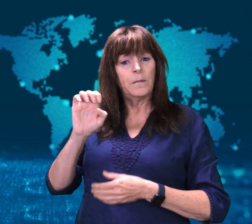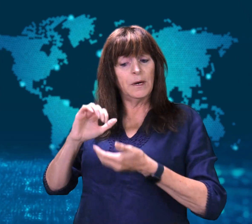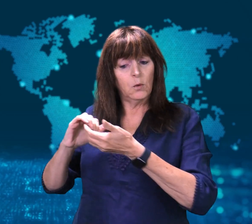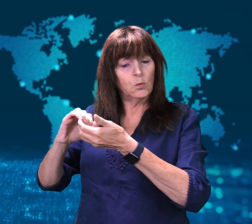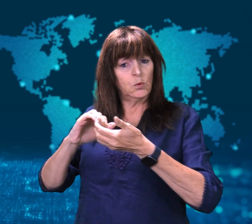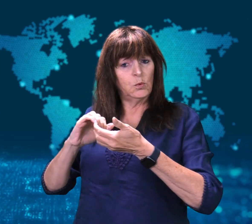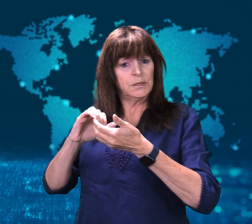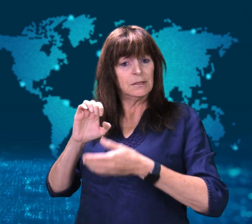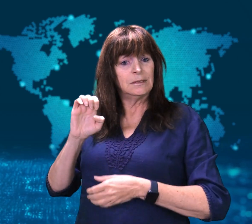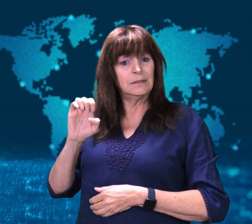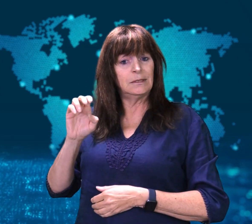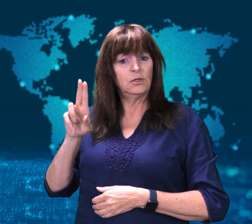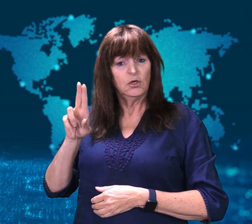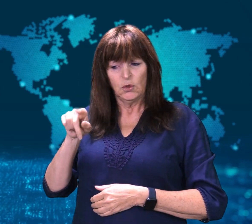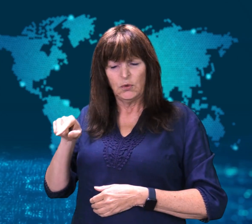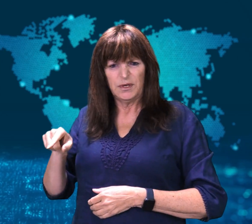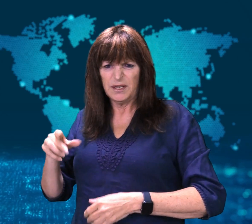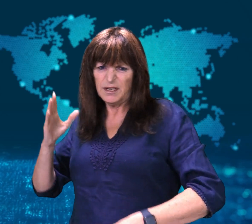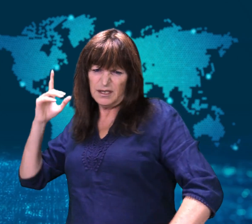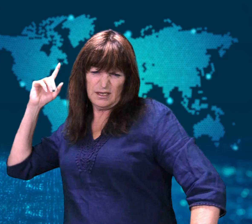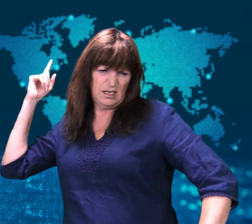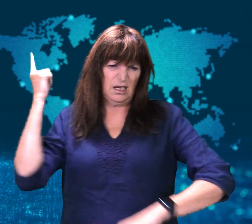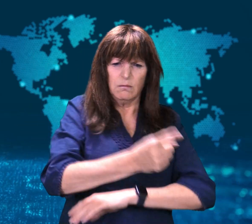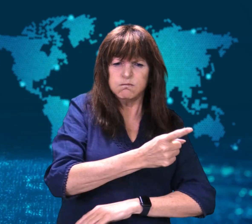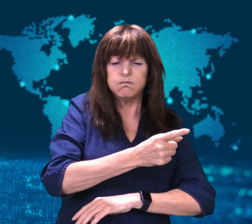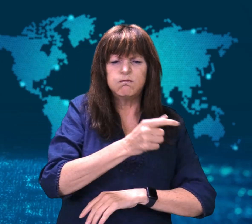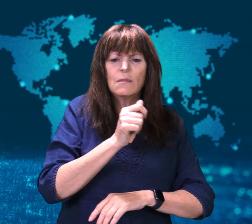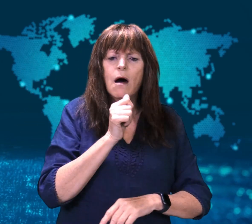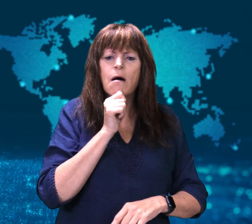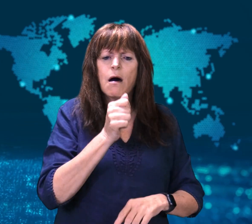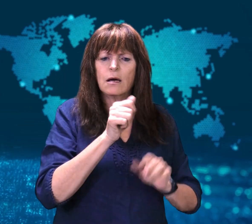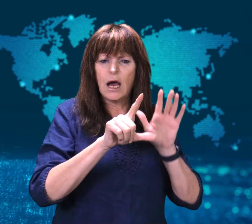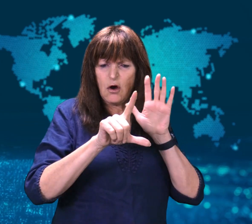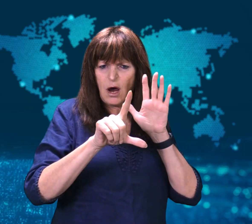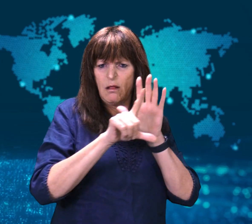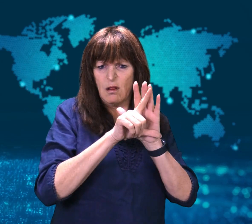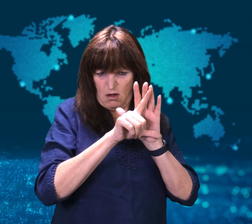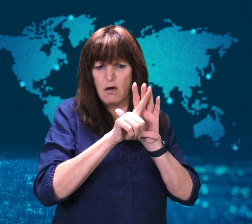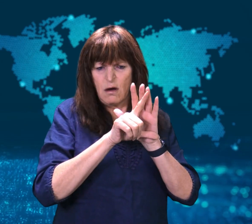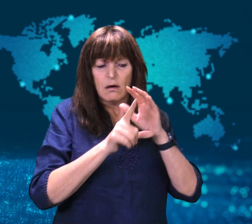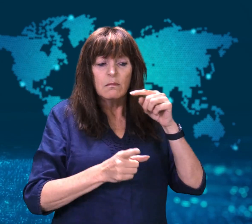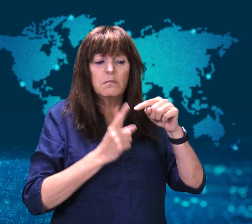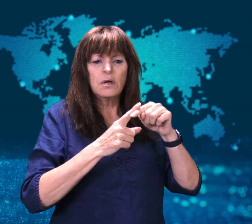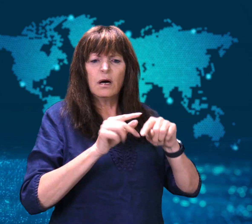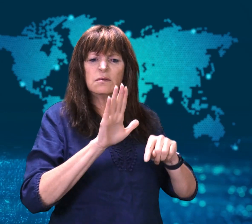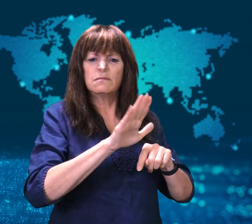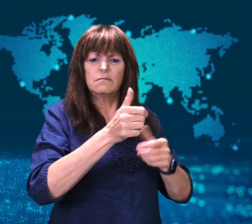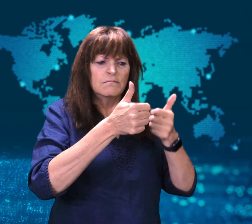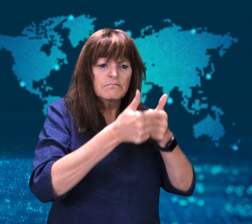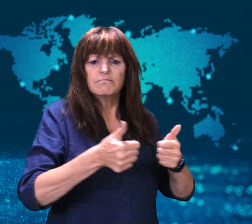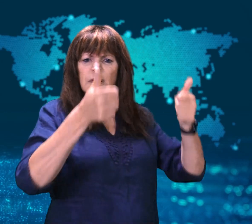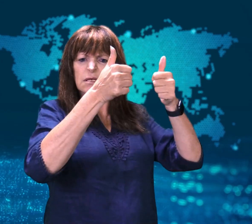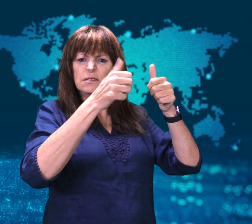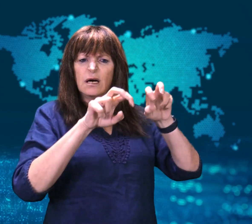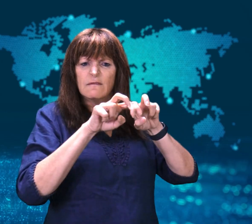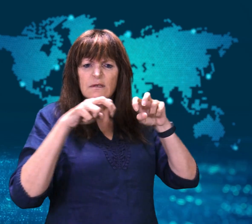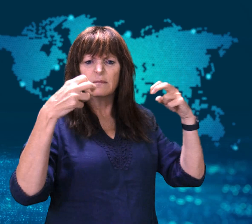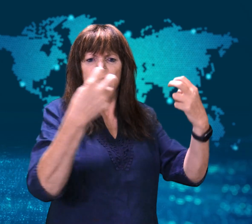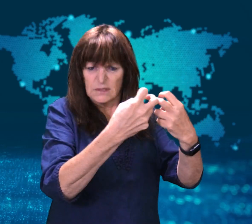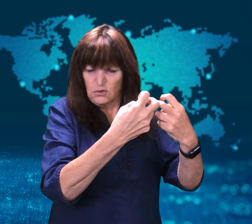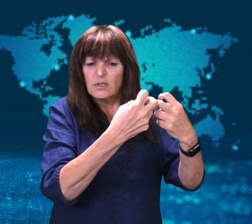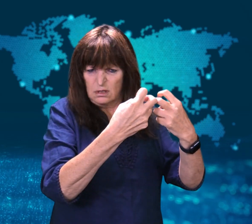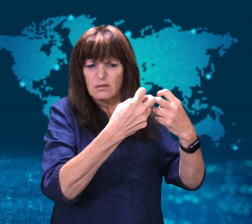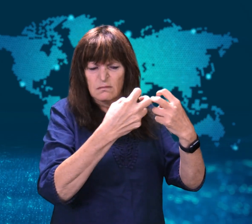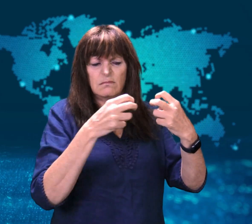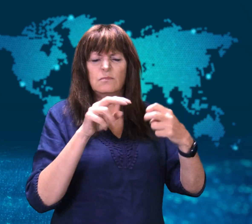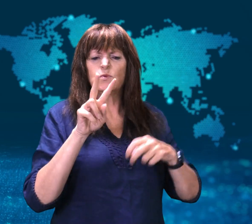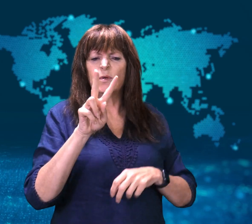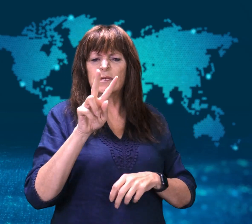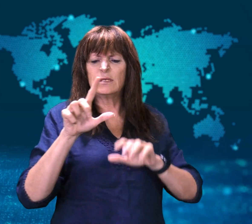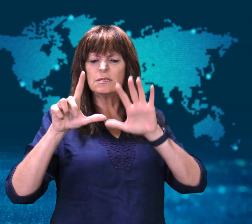and the Executive Commission of the 27-nation bloc has begun legal